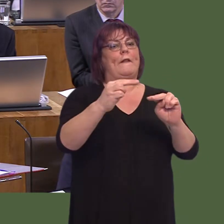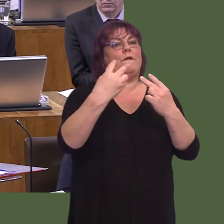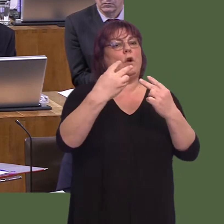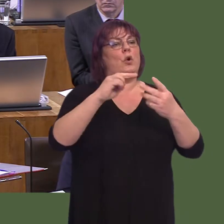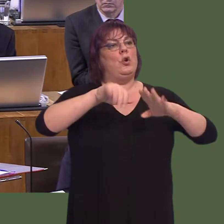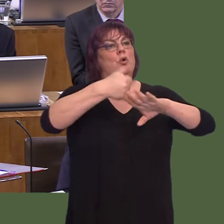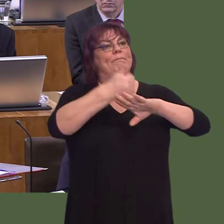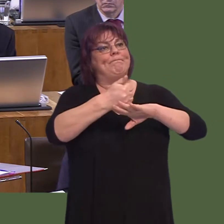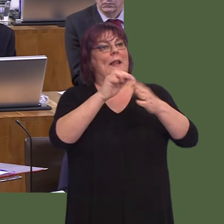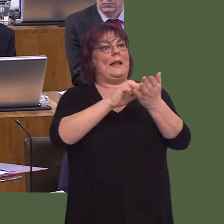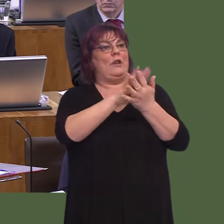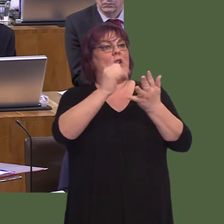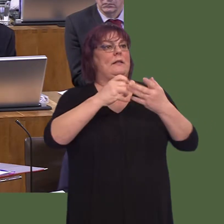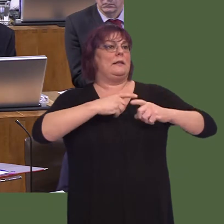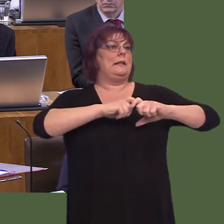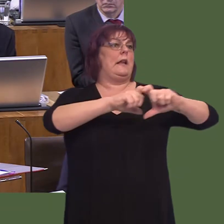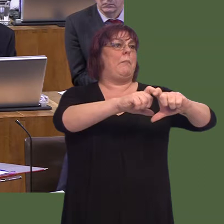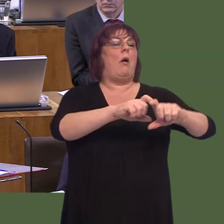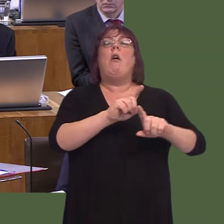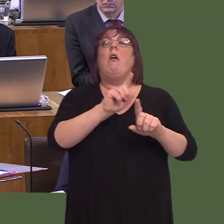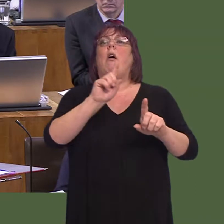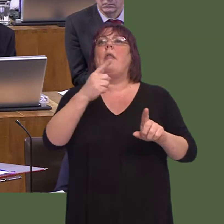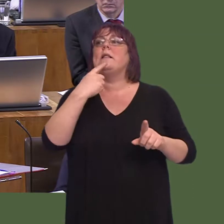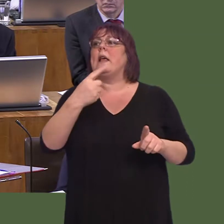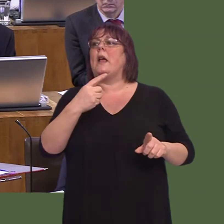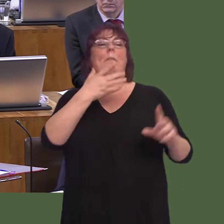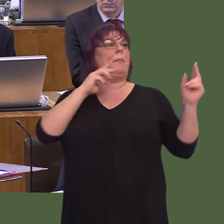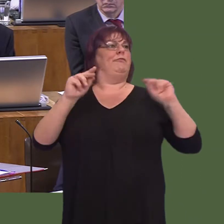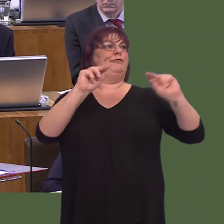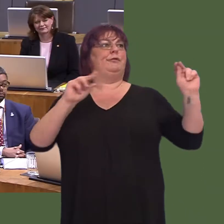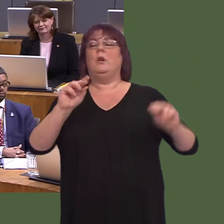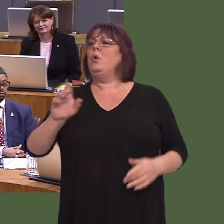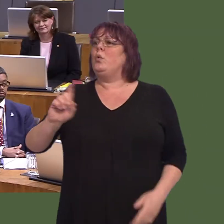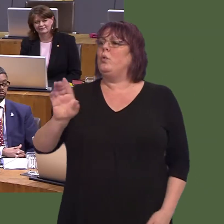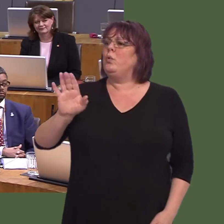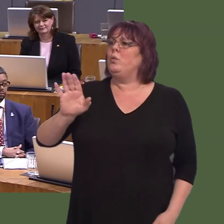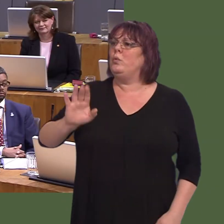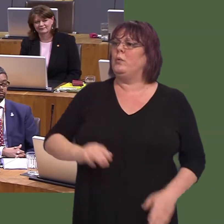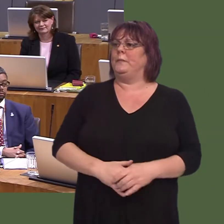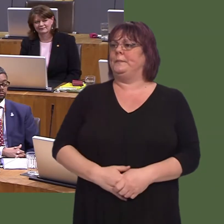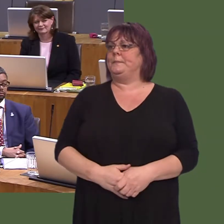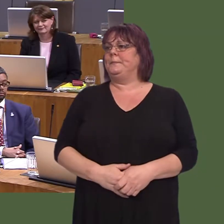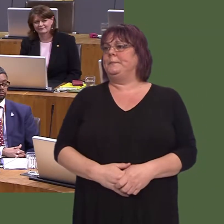at creating an NHS that's sustainable' and then say, 'Options are going to beó' [Interruption.] No, no, no.